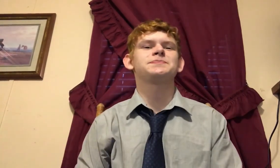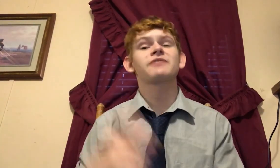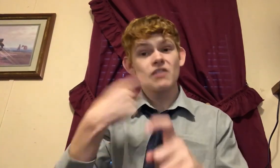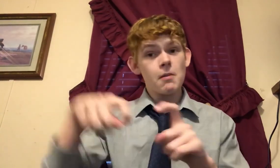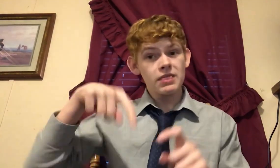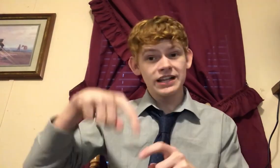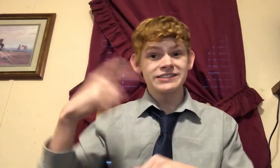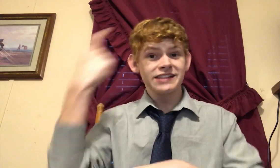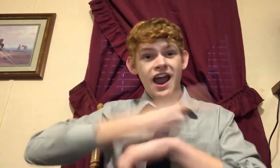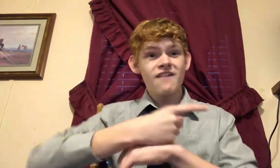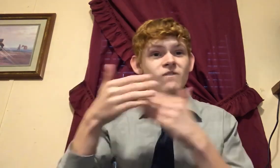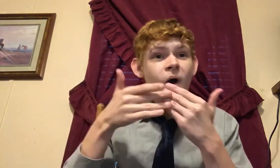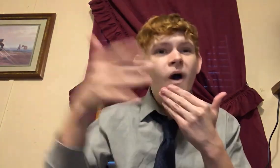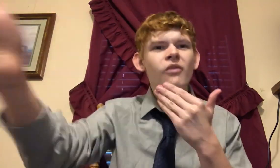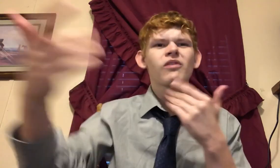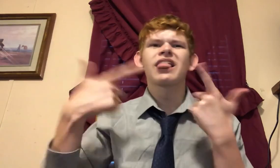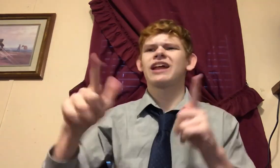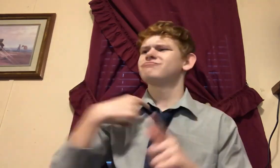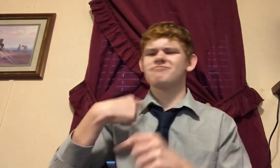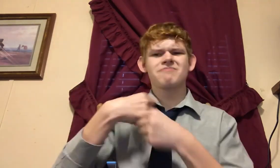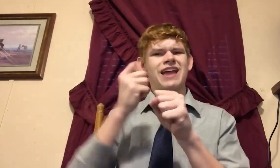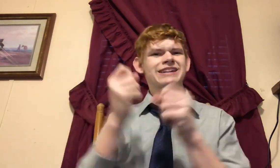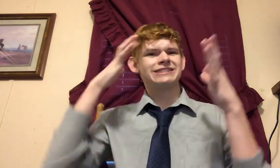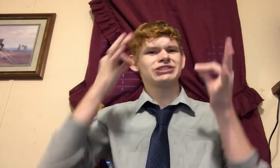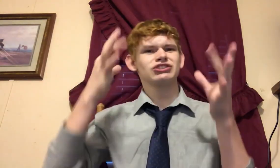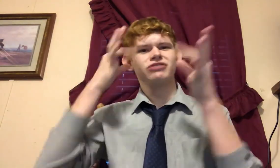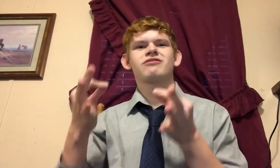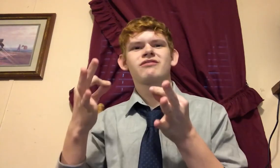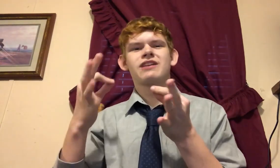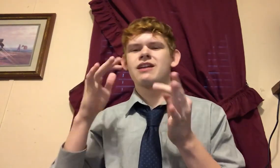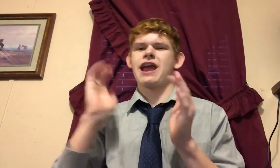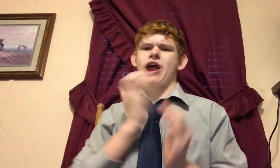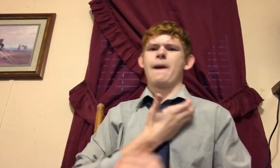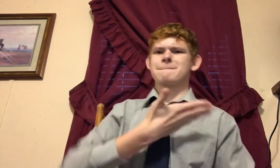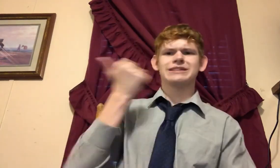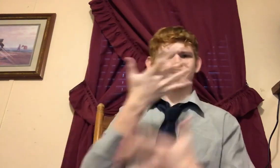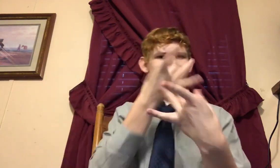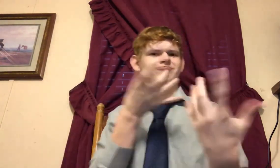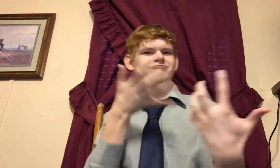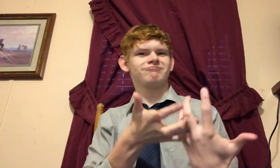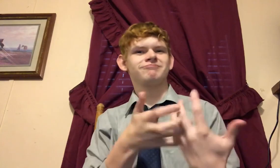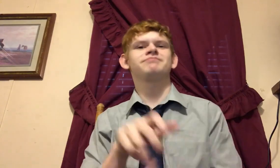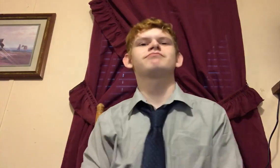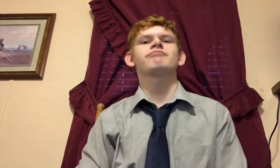From this day forward, let us make decisions that align with our best interests.